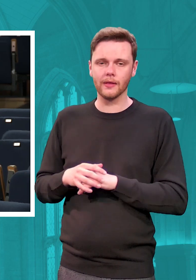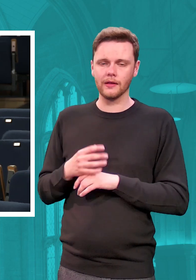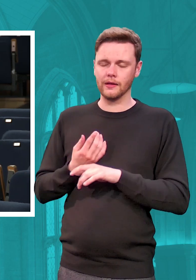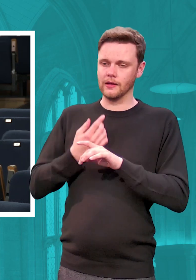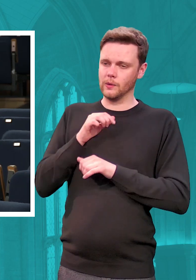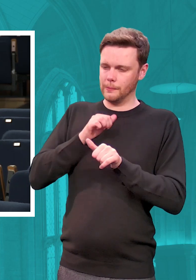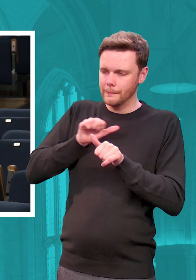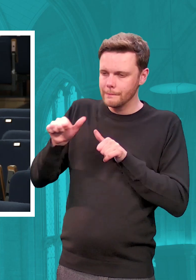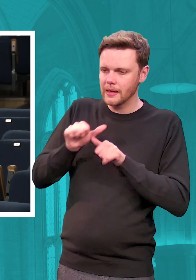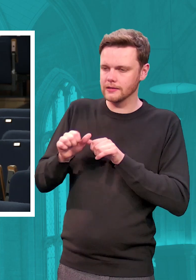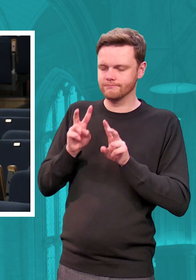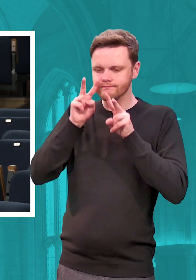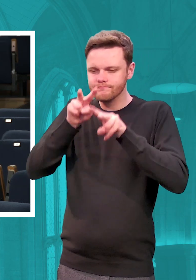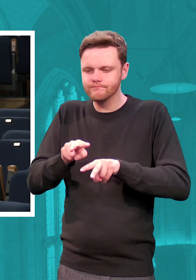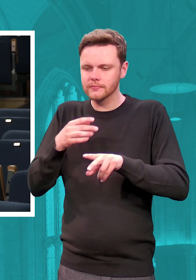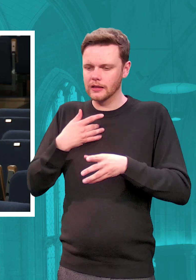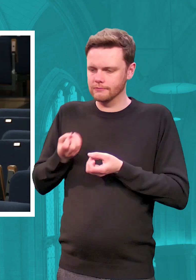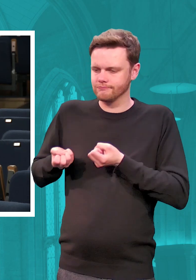and deliver the work for which they are responsible.